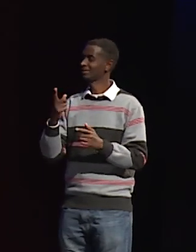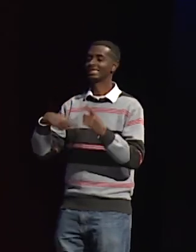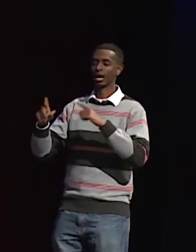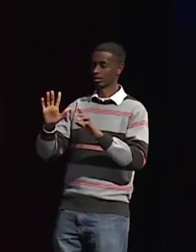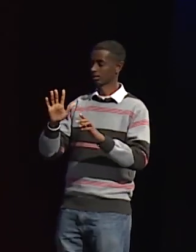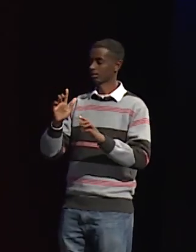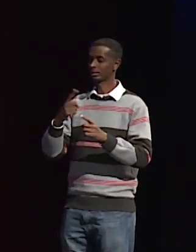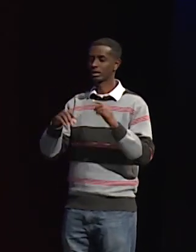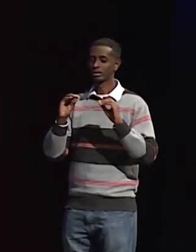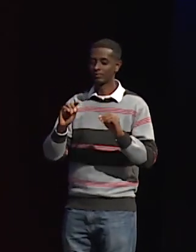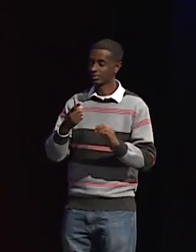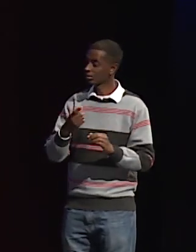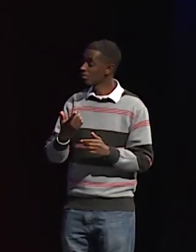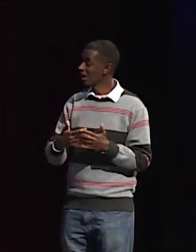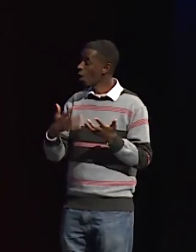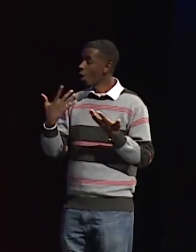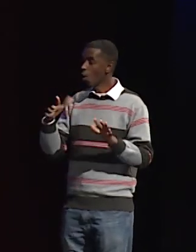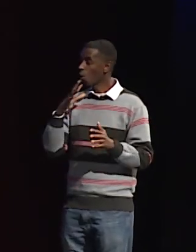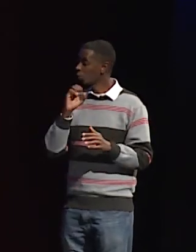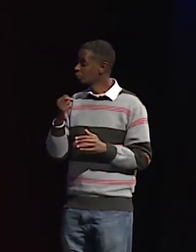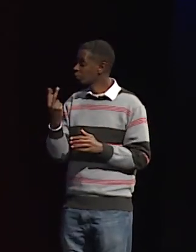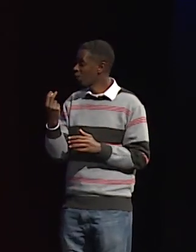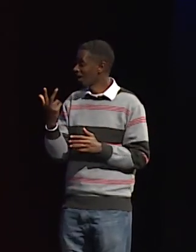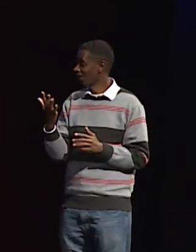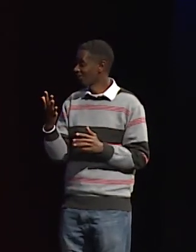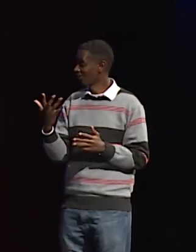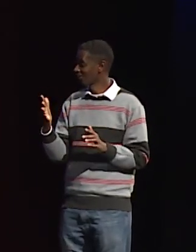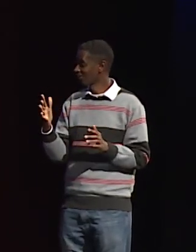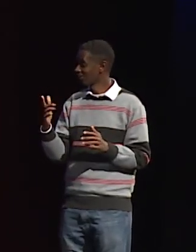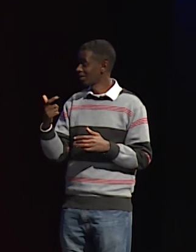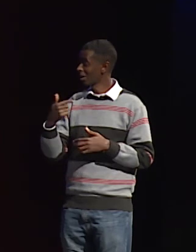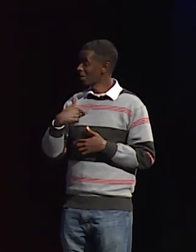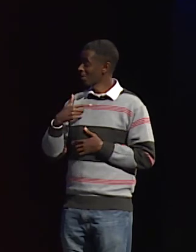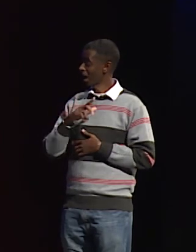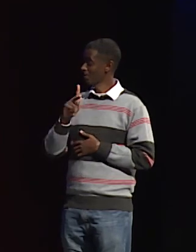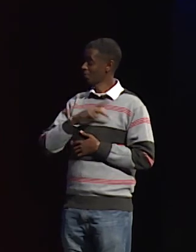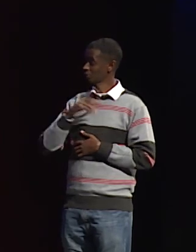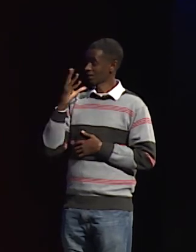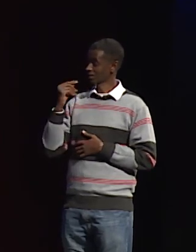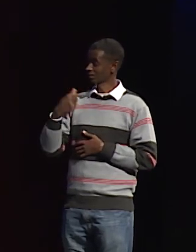And they don't teach them sign until maybe age 12,